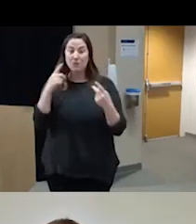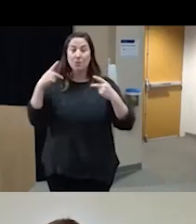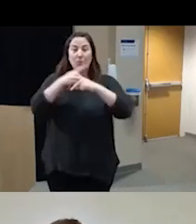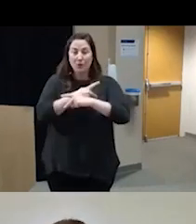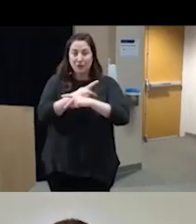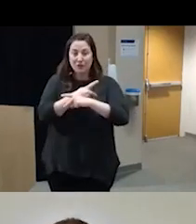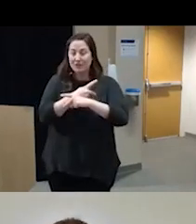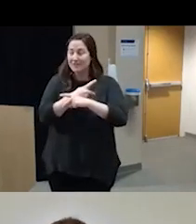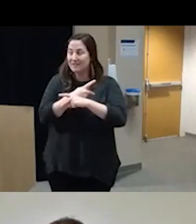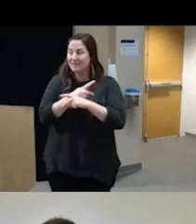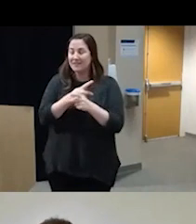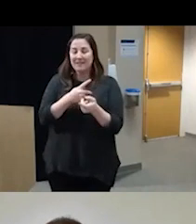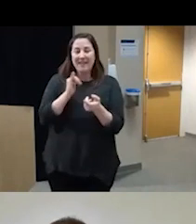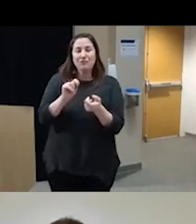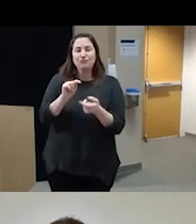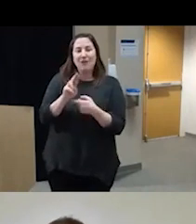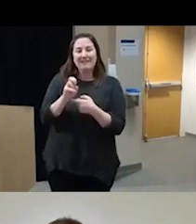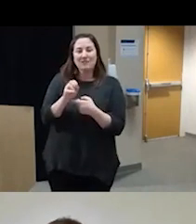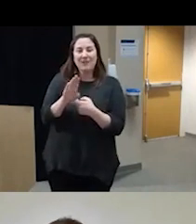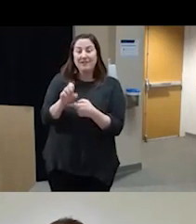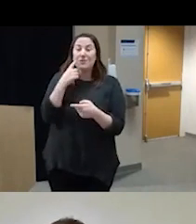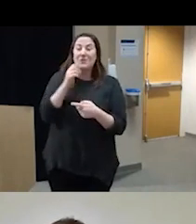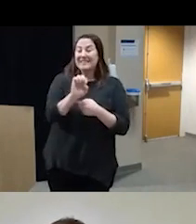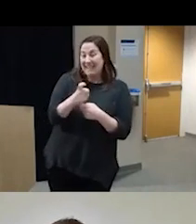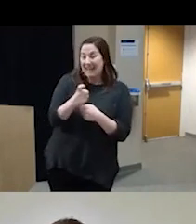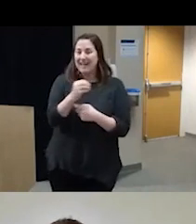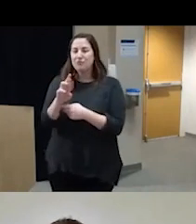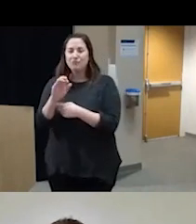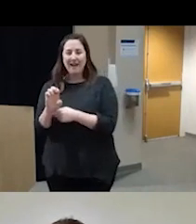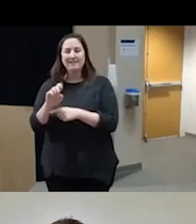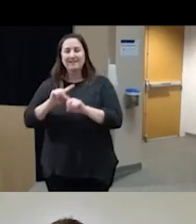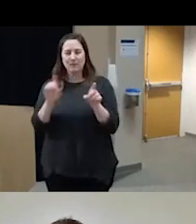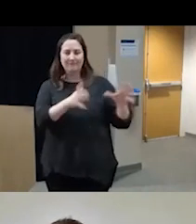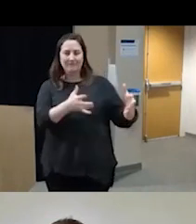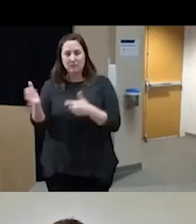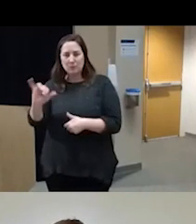There were sex and racial differences concordant with general population data.